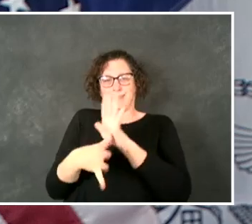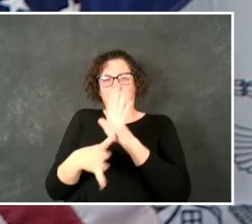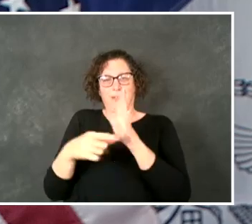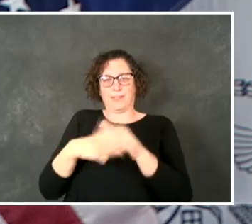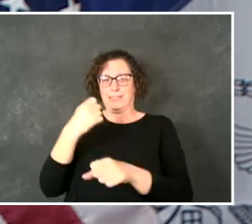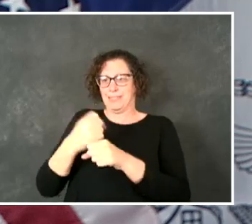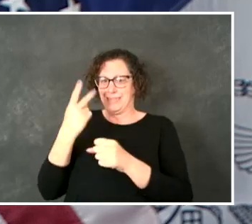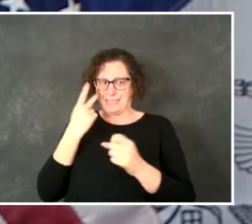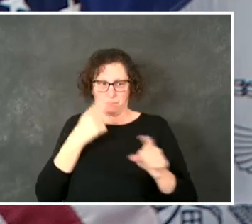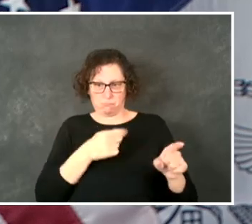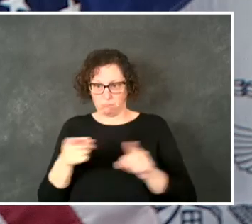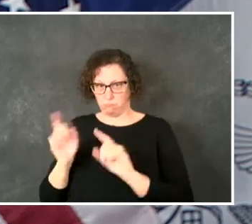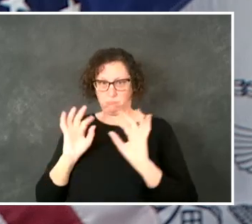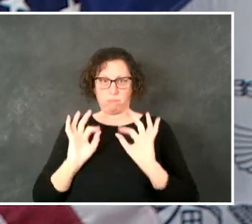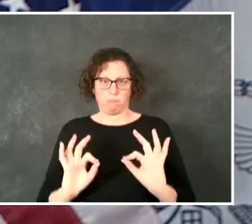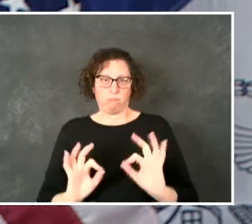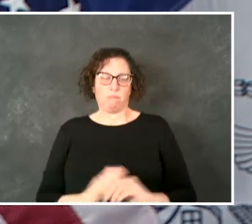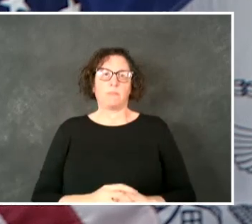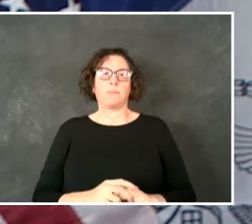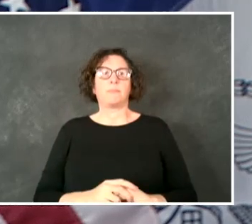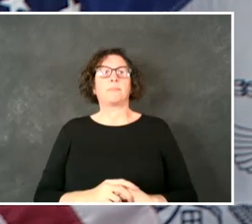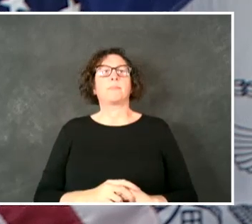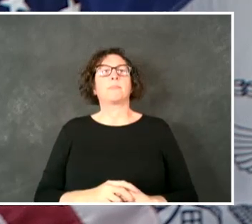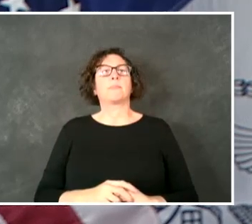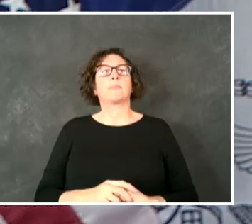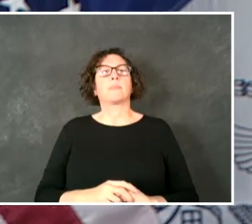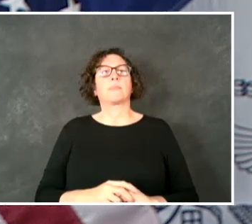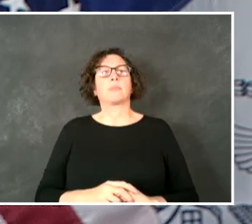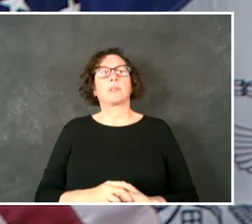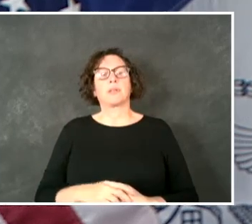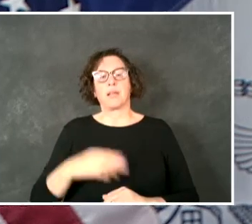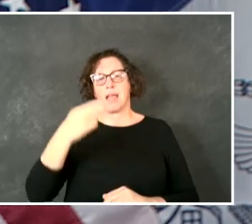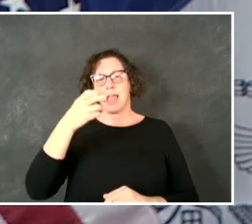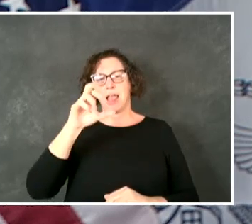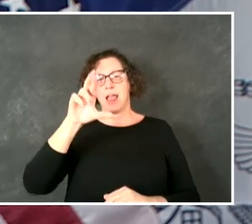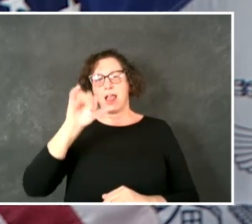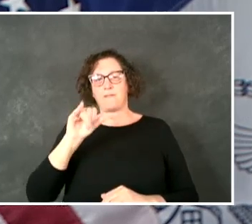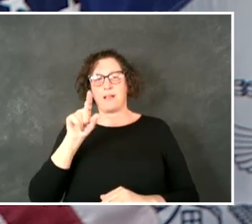NEXT QUESTION IS HENRY FROM